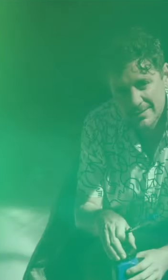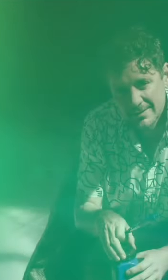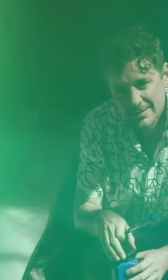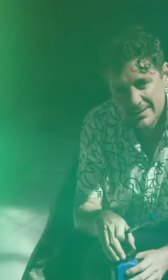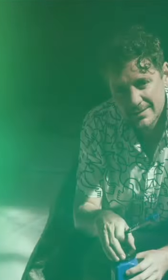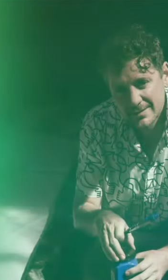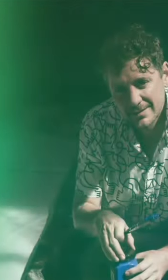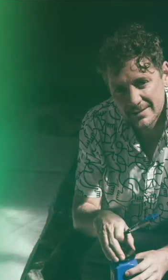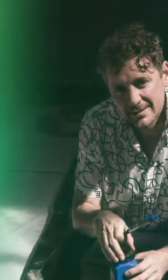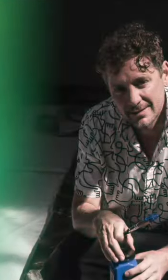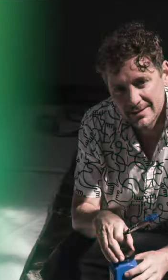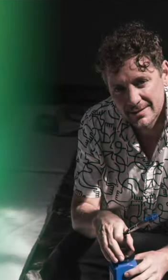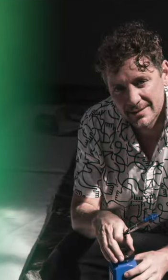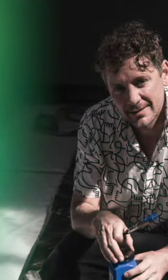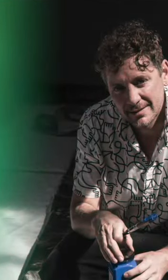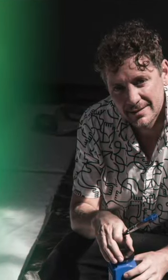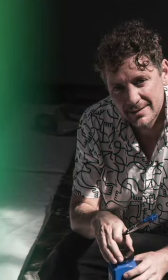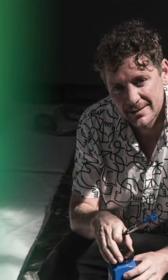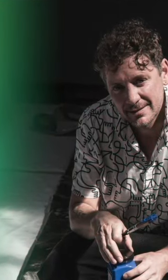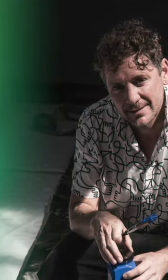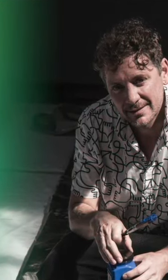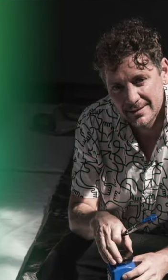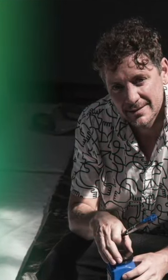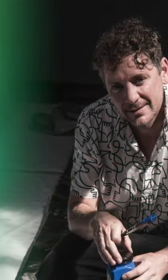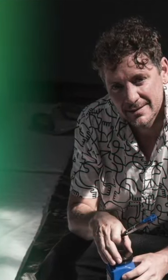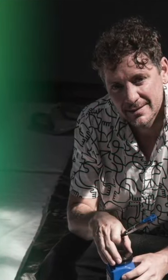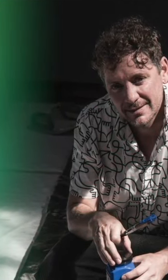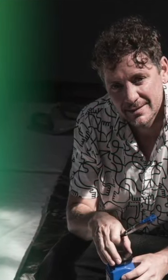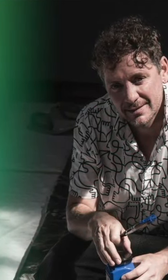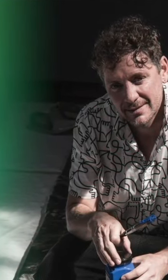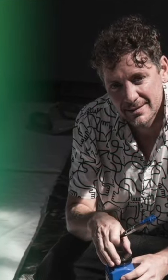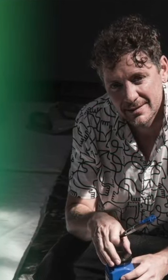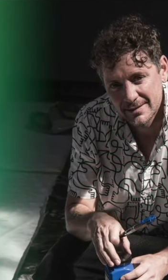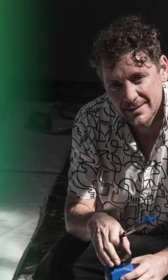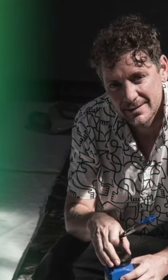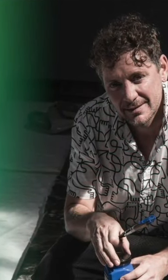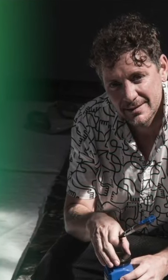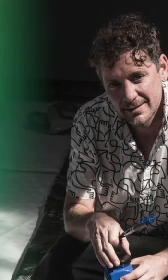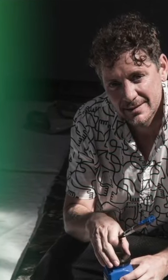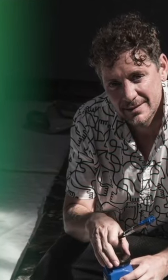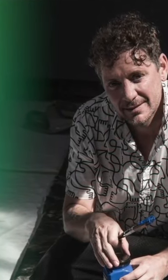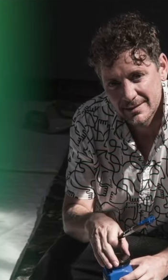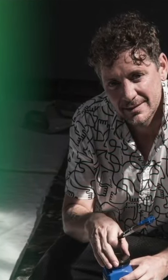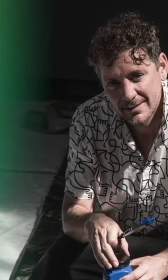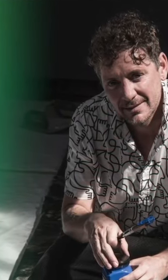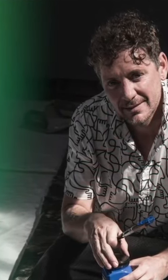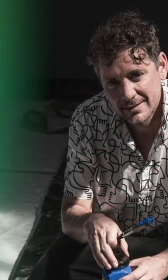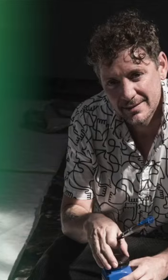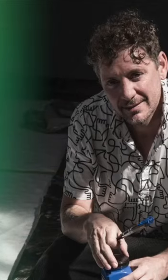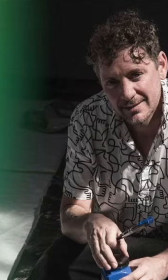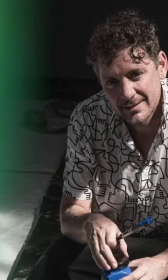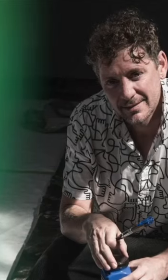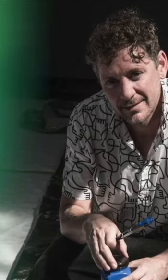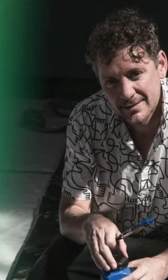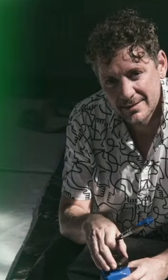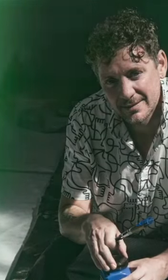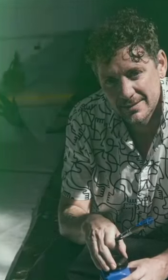The recipient of the 2020 Australia Council Award for Visual Arts is Brook Andrew.